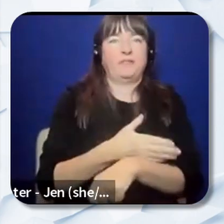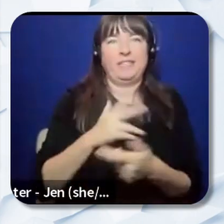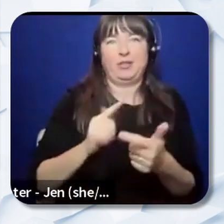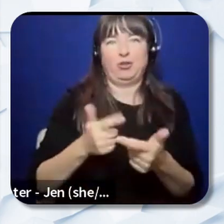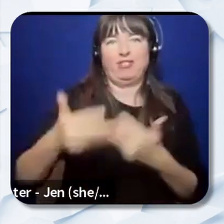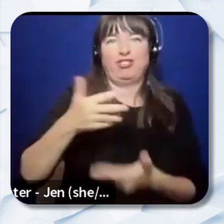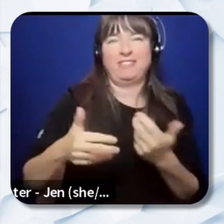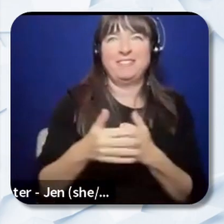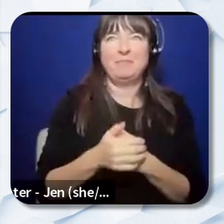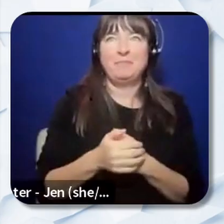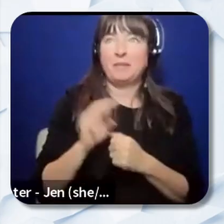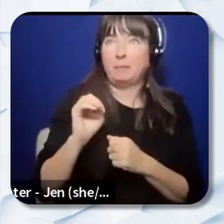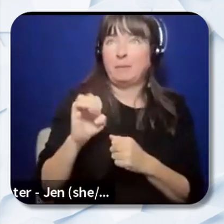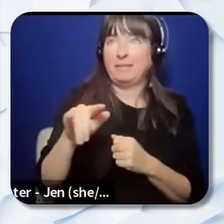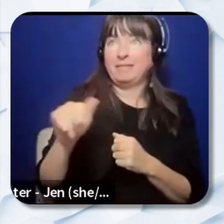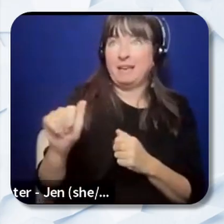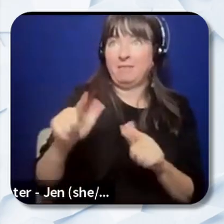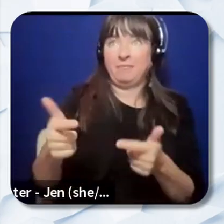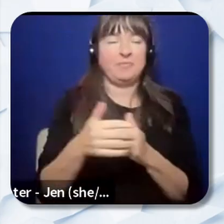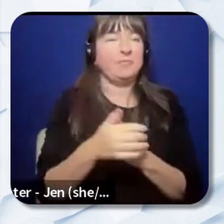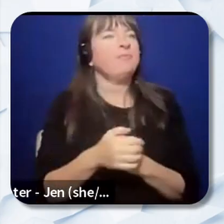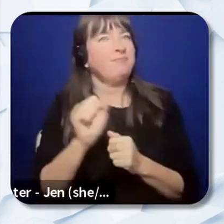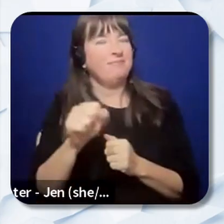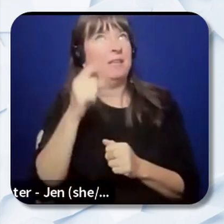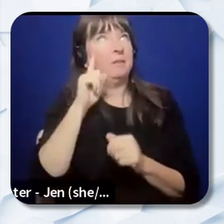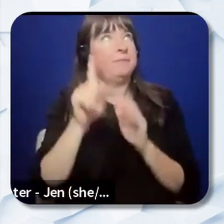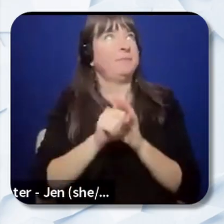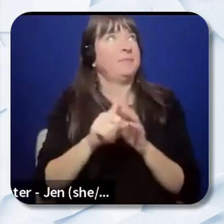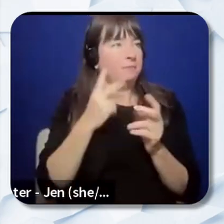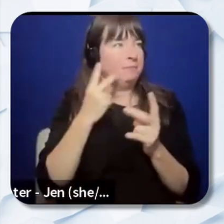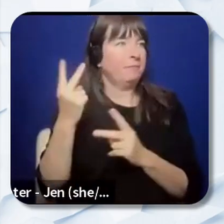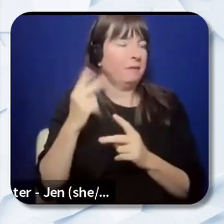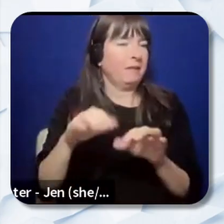I was a teacher in the classroom and I it was the year I got three-year-olds and I thought